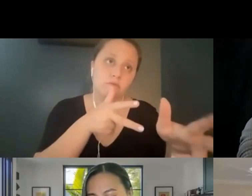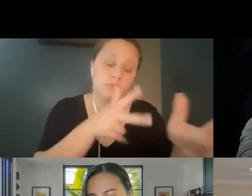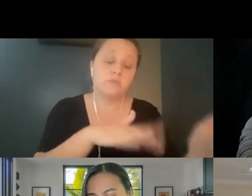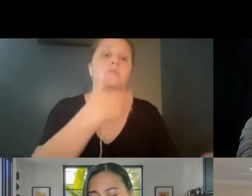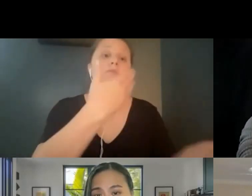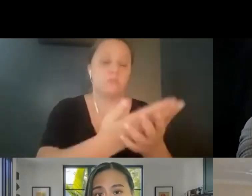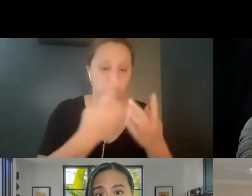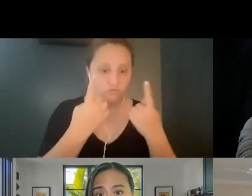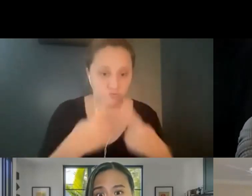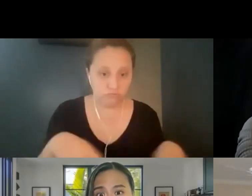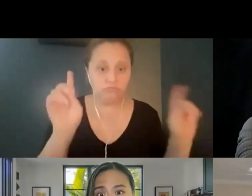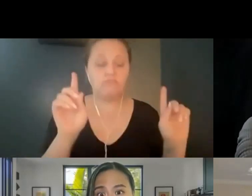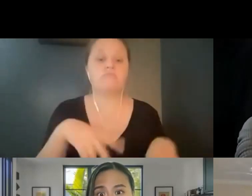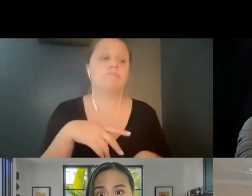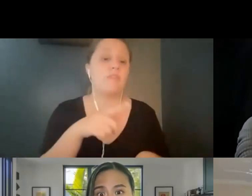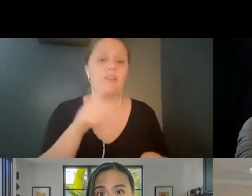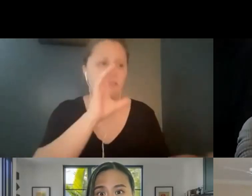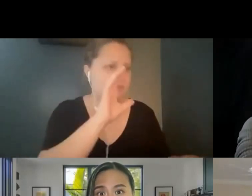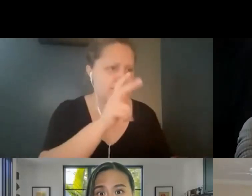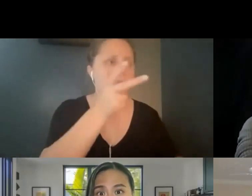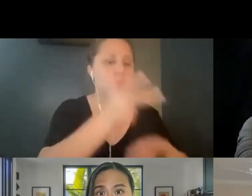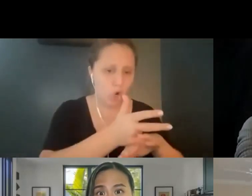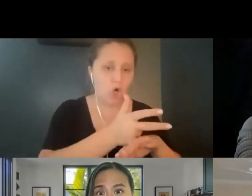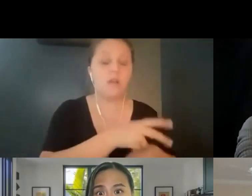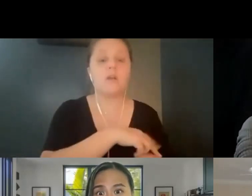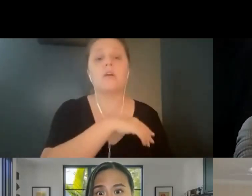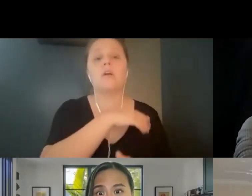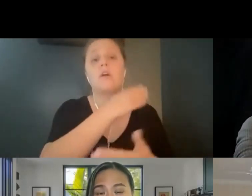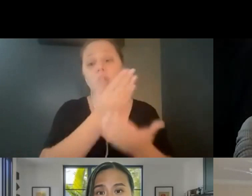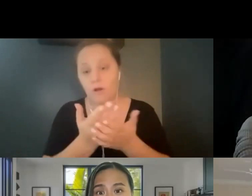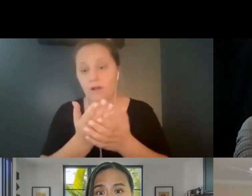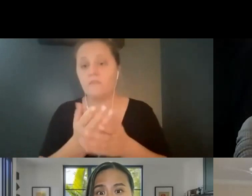then you gotta park who knows where and you come in and you start your day. Well,